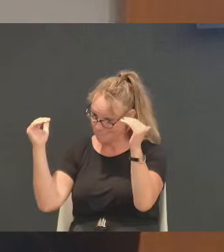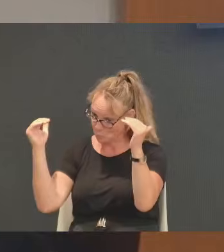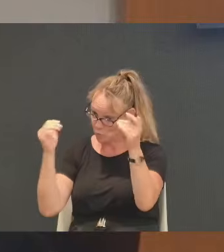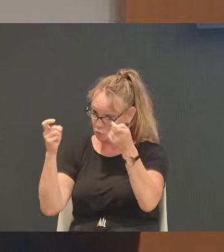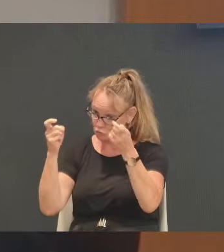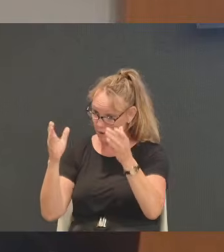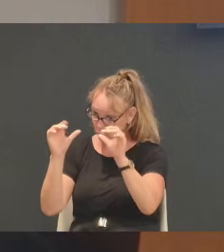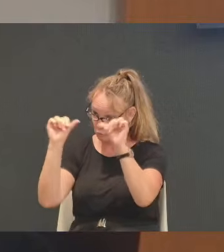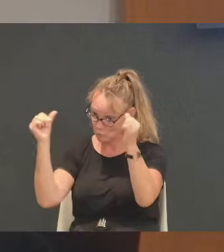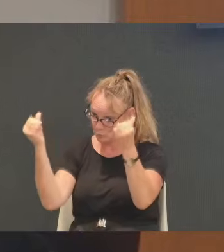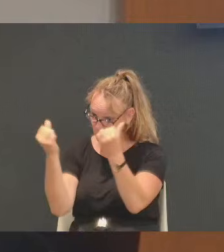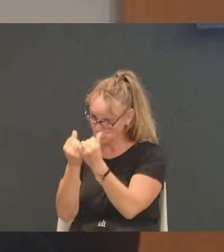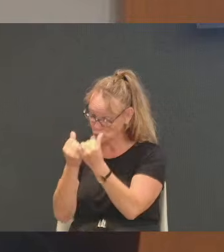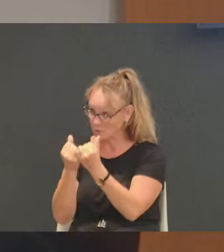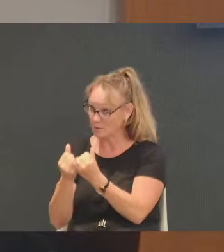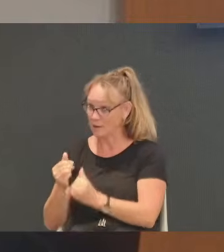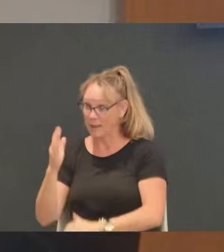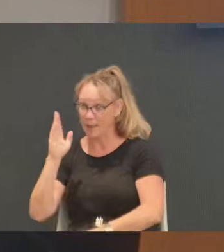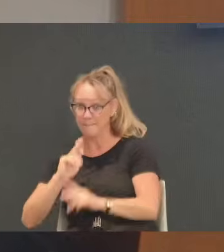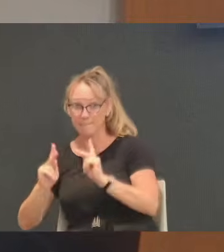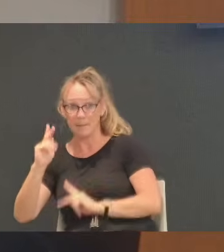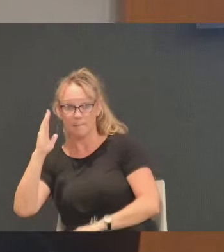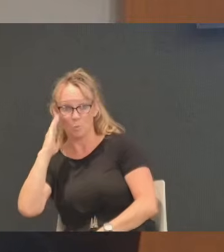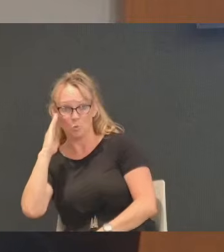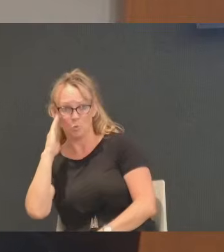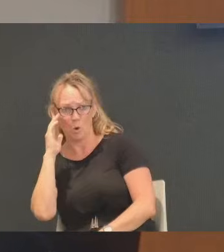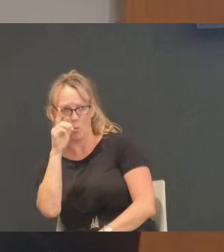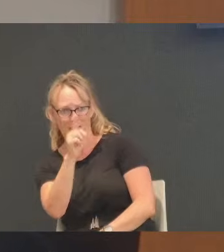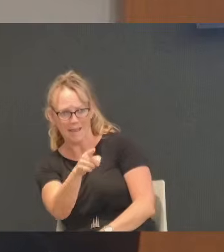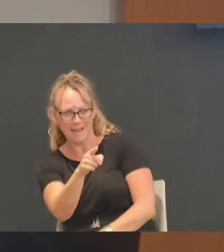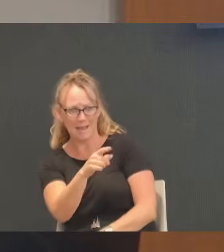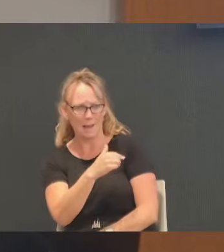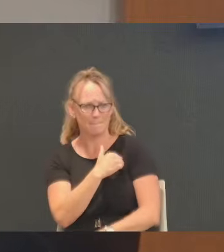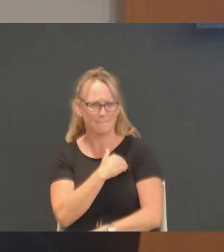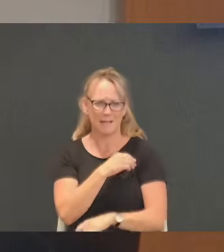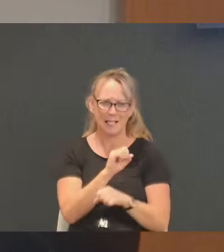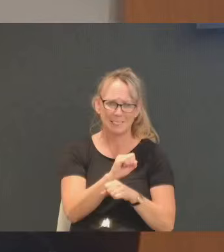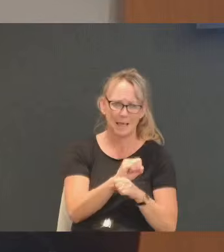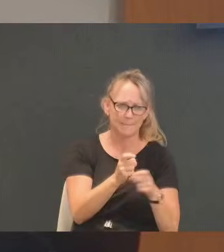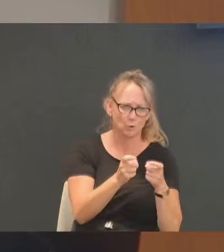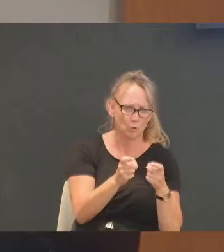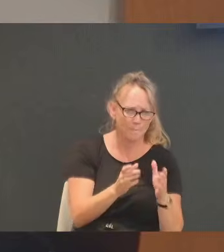for his proficiency in financial management, labor management, leadership development. I've spoken